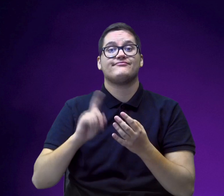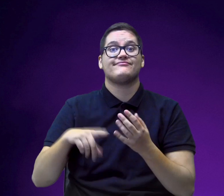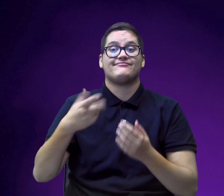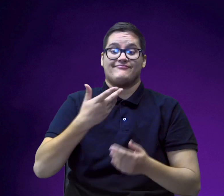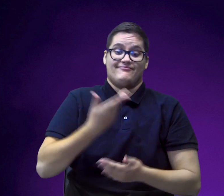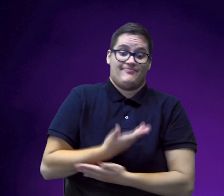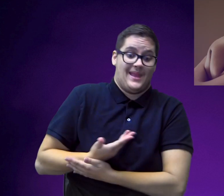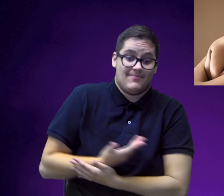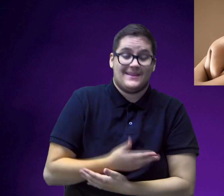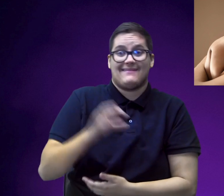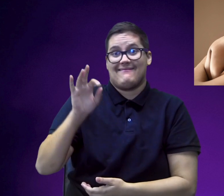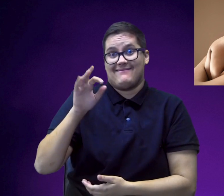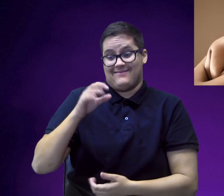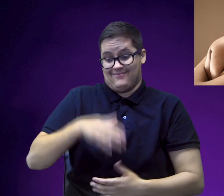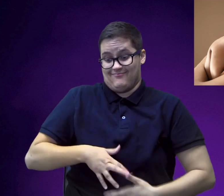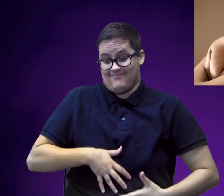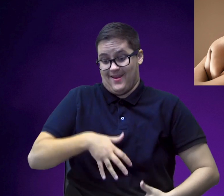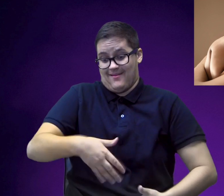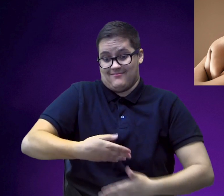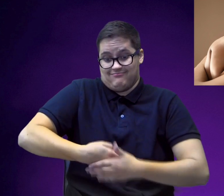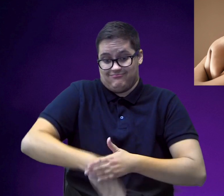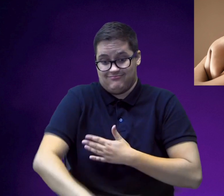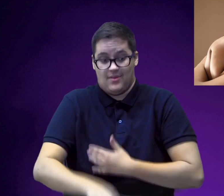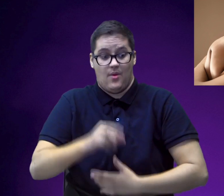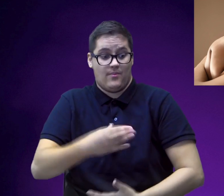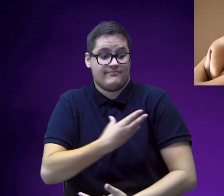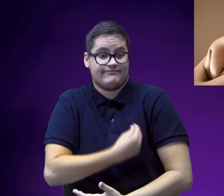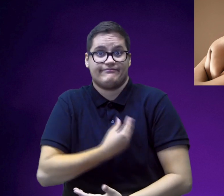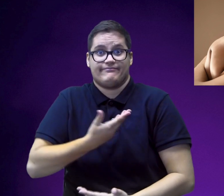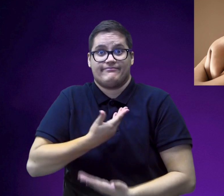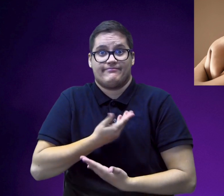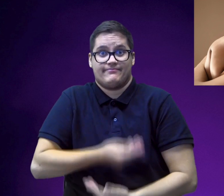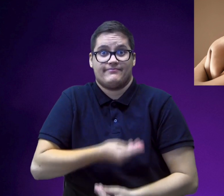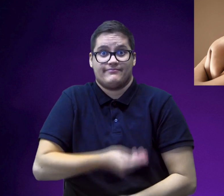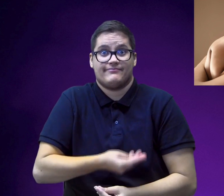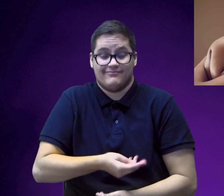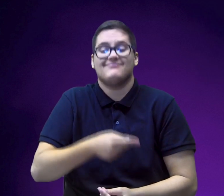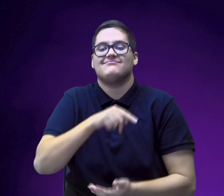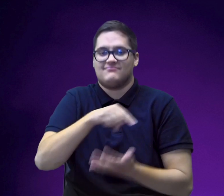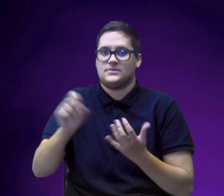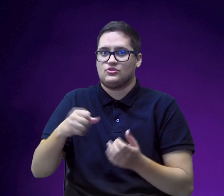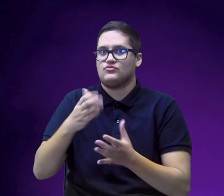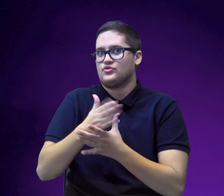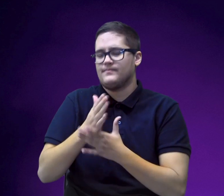To a fetus or baby during pregnancy, birth or breastfeeding.